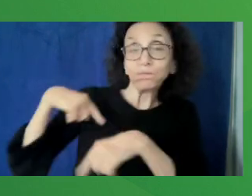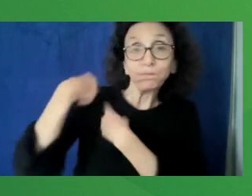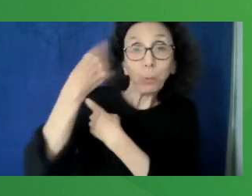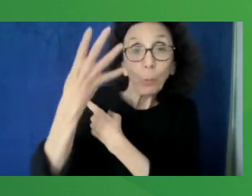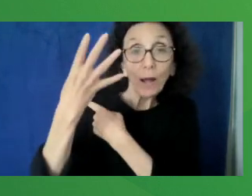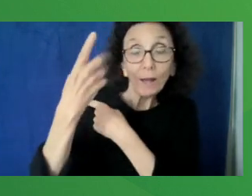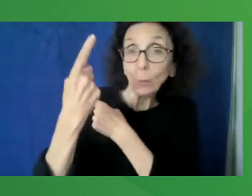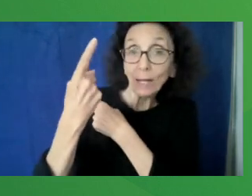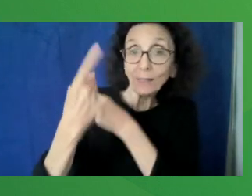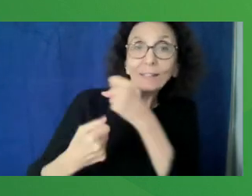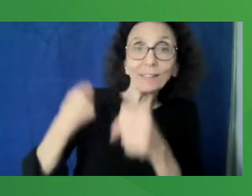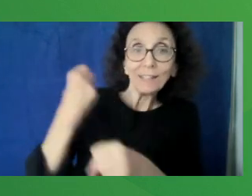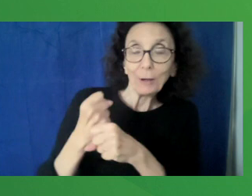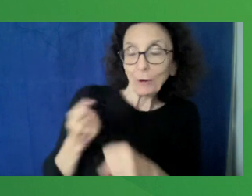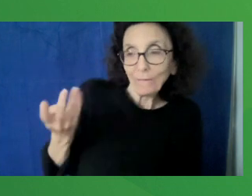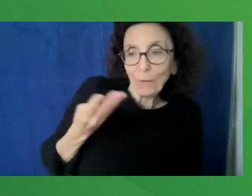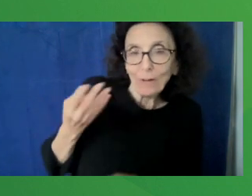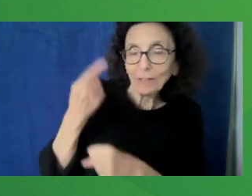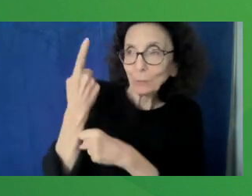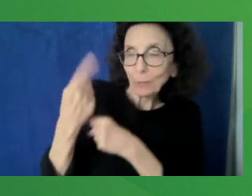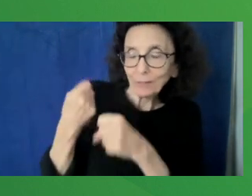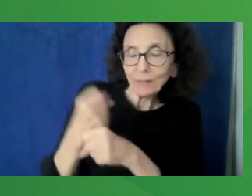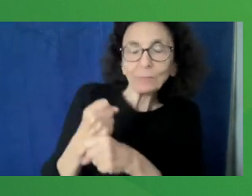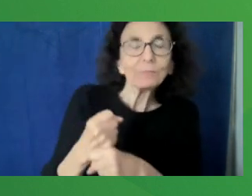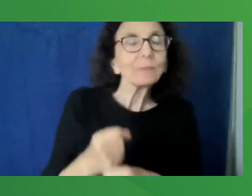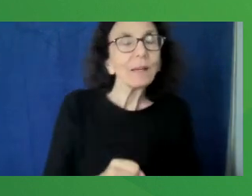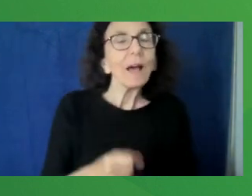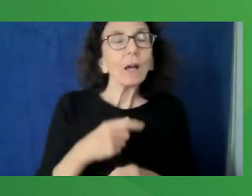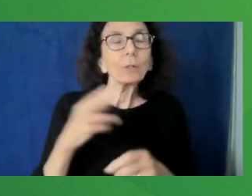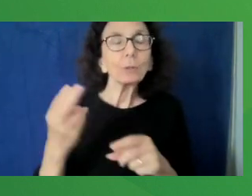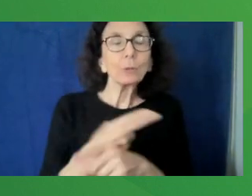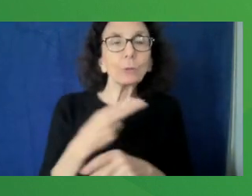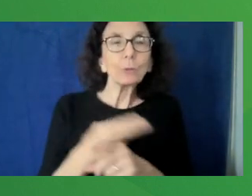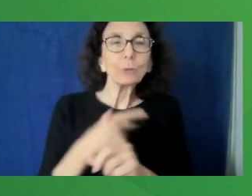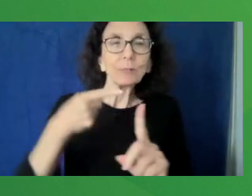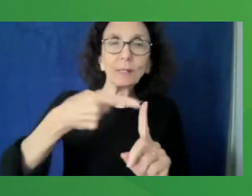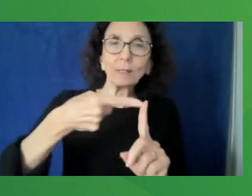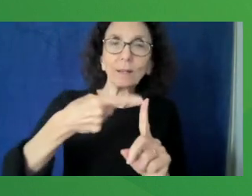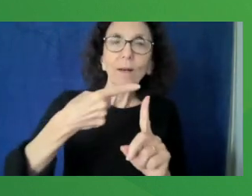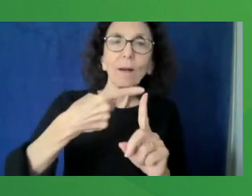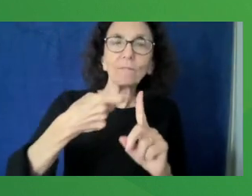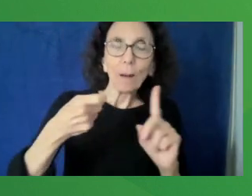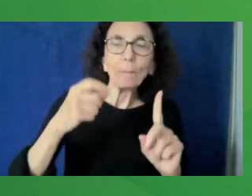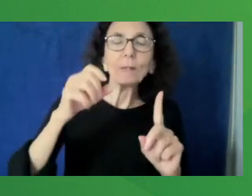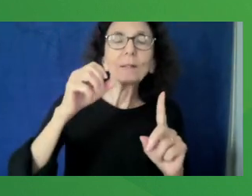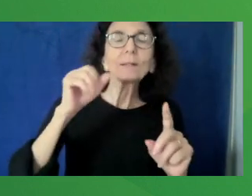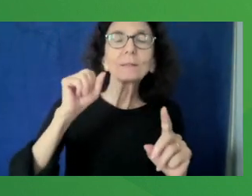which is using a product produced by the Smithsonian Science Education Center called the